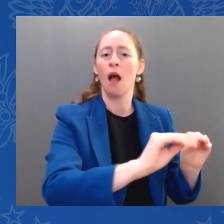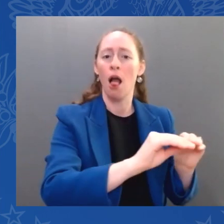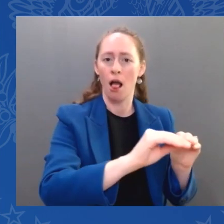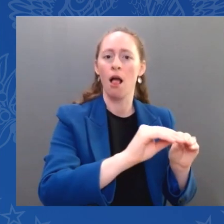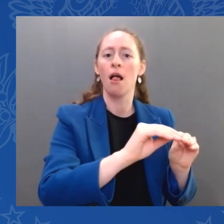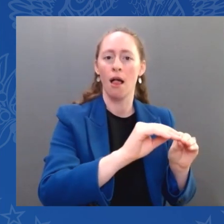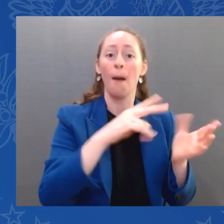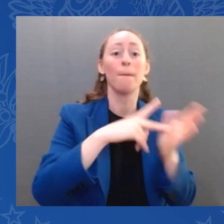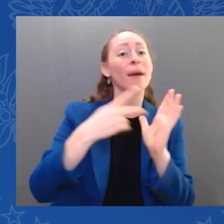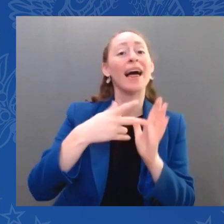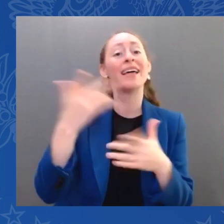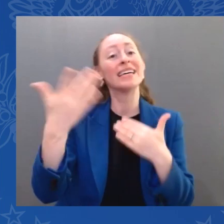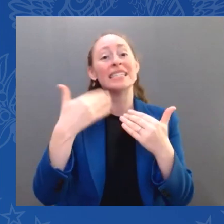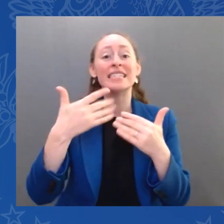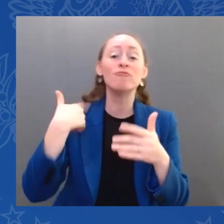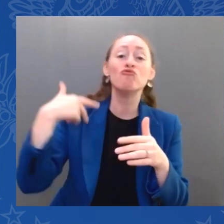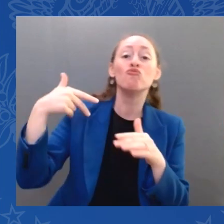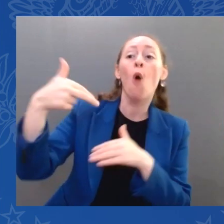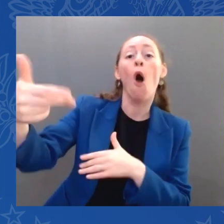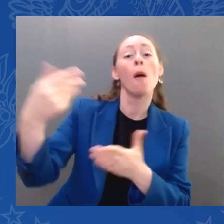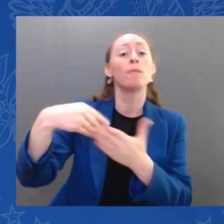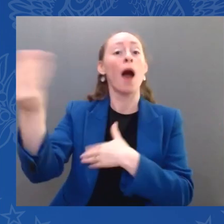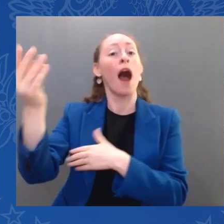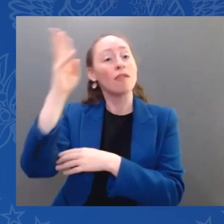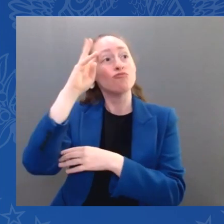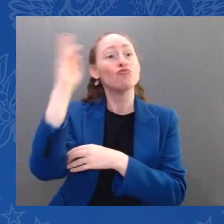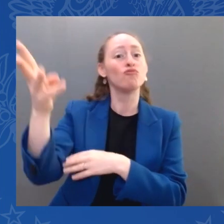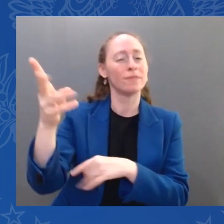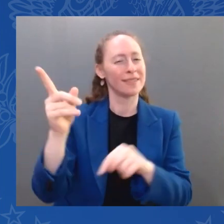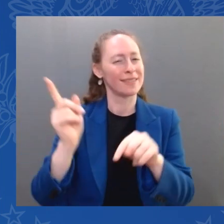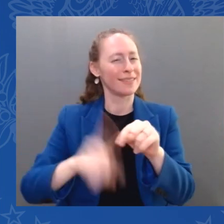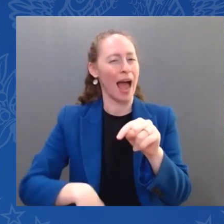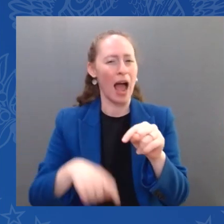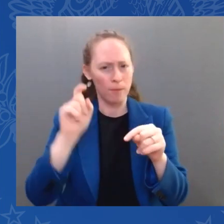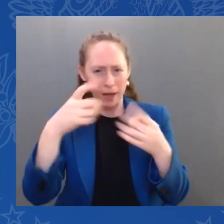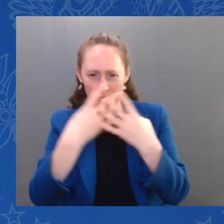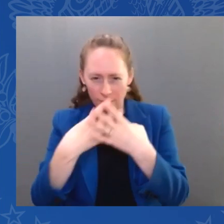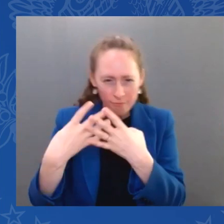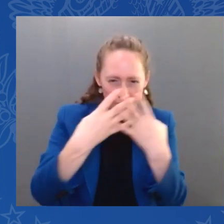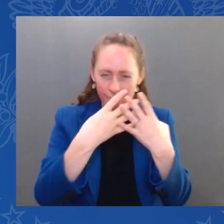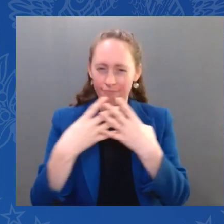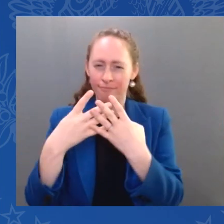And he passed a 10-year ban on assault weapons and high-capacity magazines.